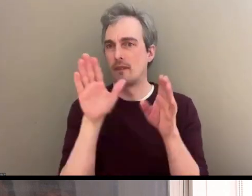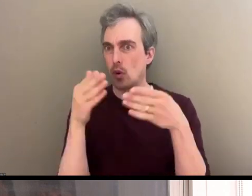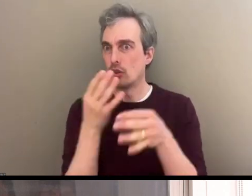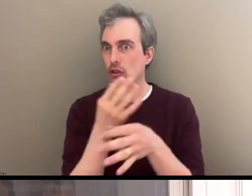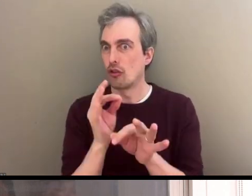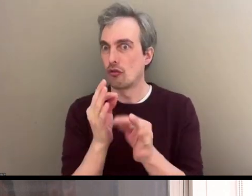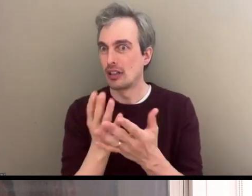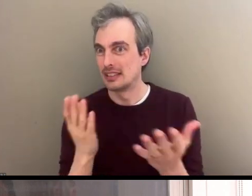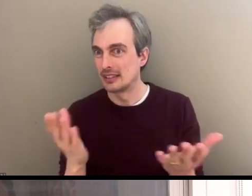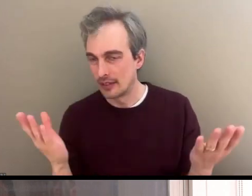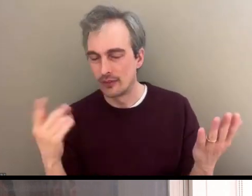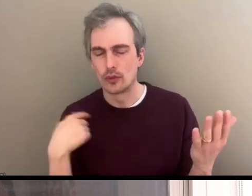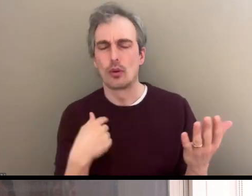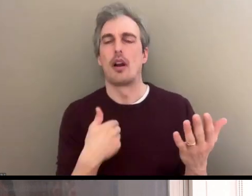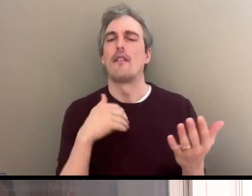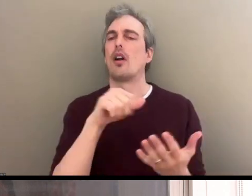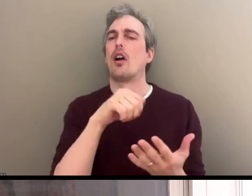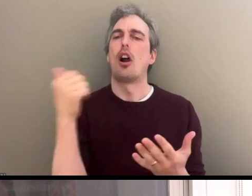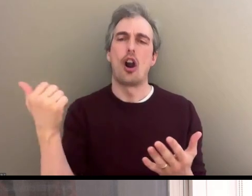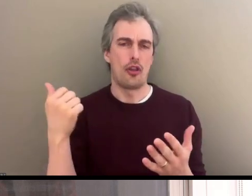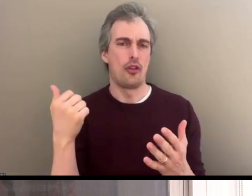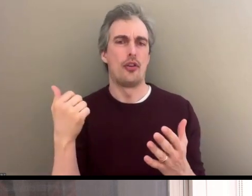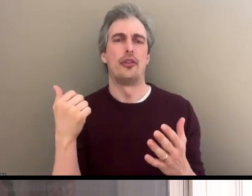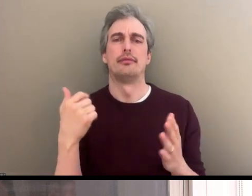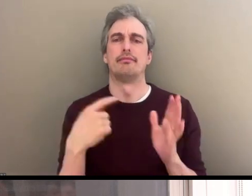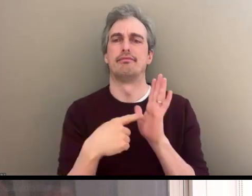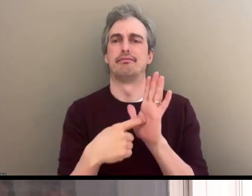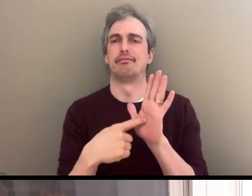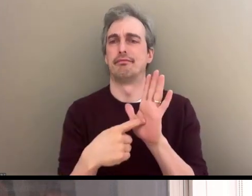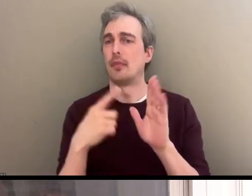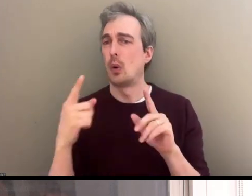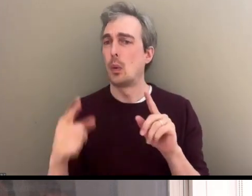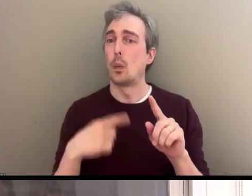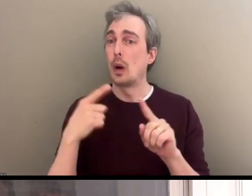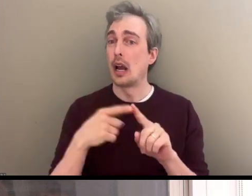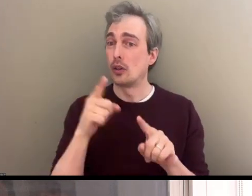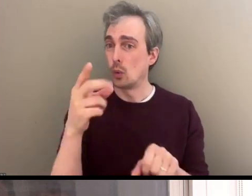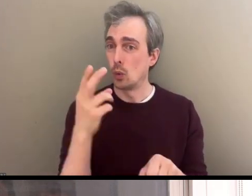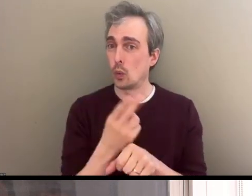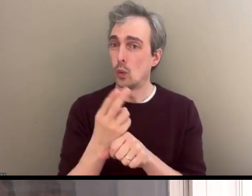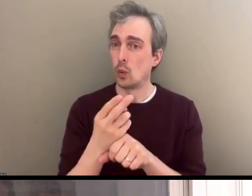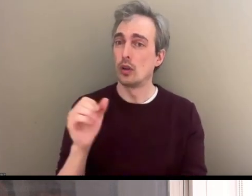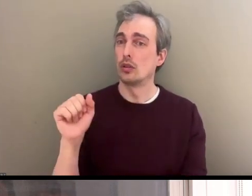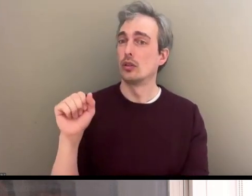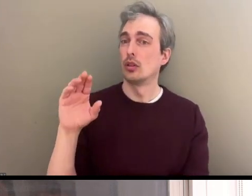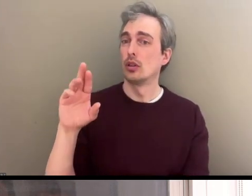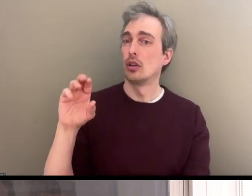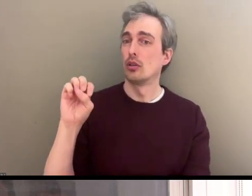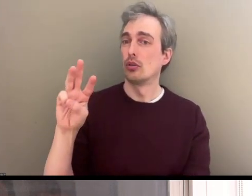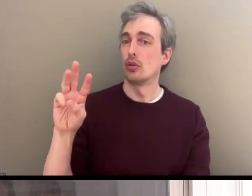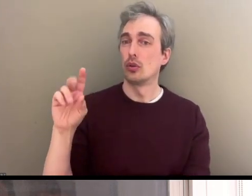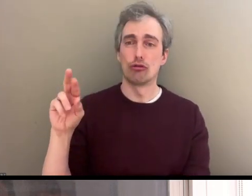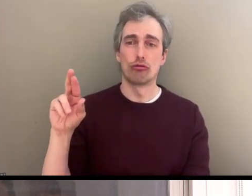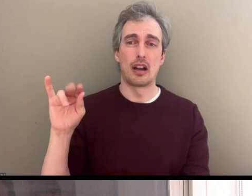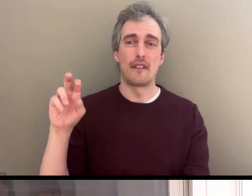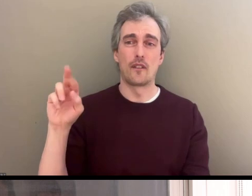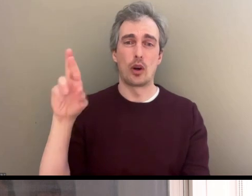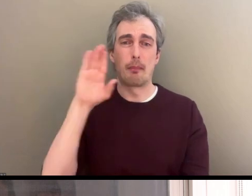When do you use a screwdriver? So the image on screen is a woman who is evidently using a screwdriver